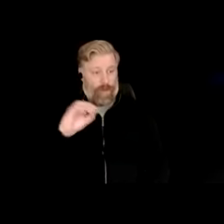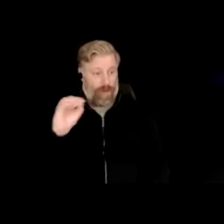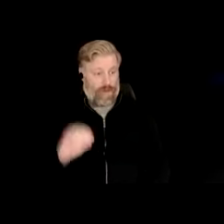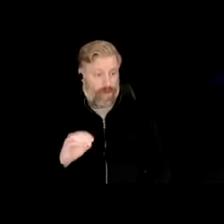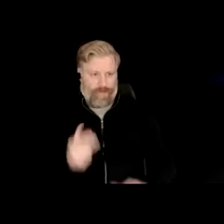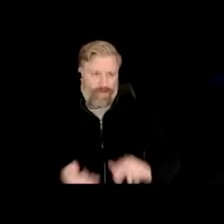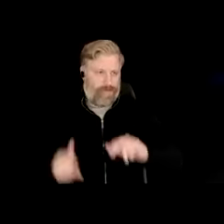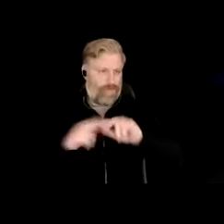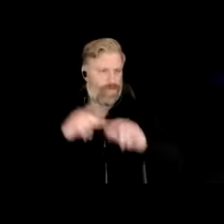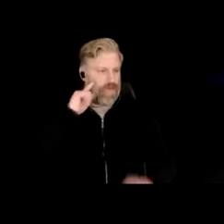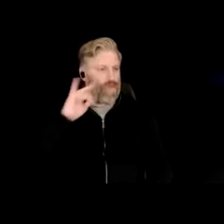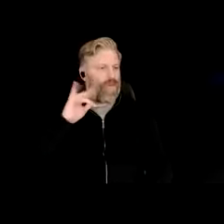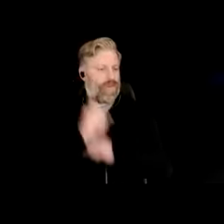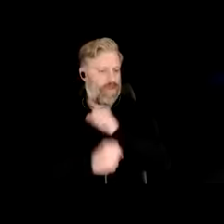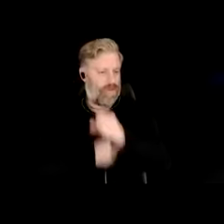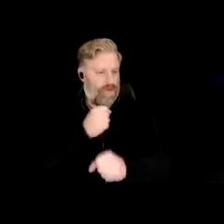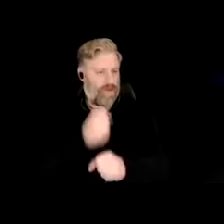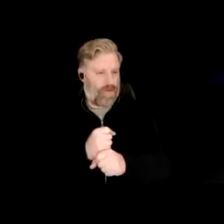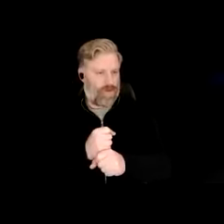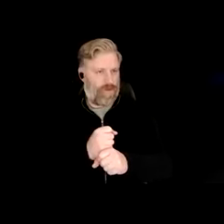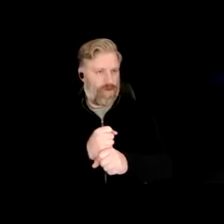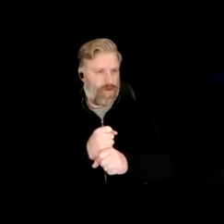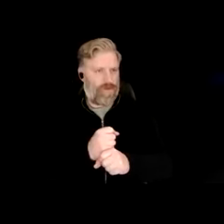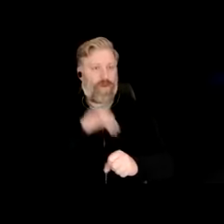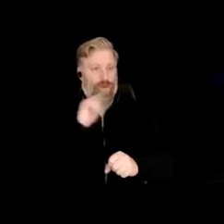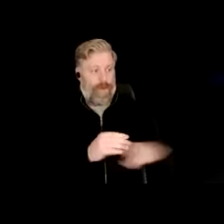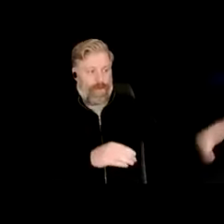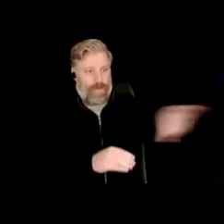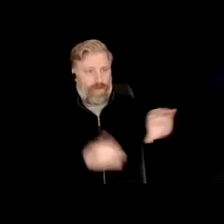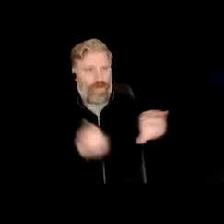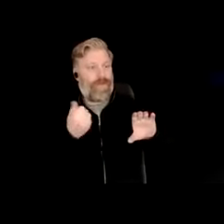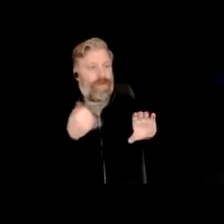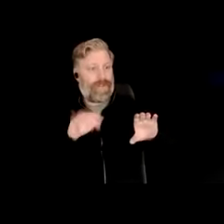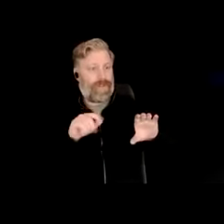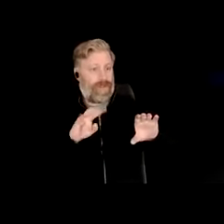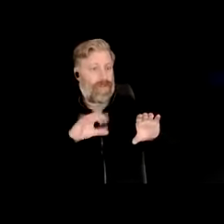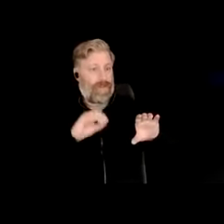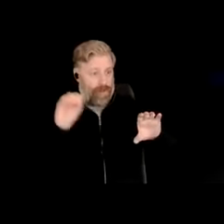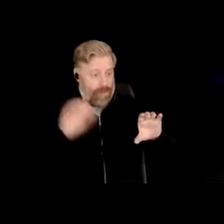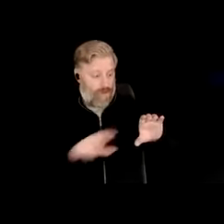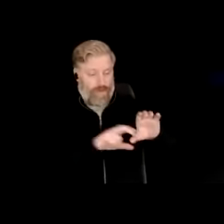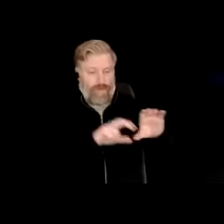19.75% of that legacy fund goes to the Arts and Cultural Heritage Fund.